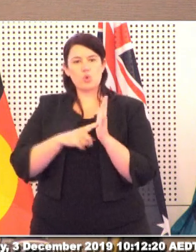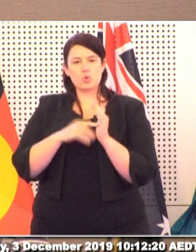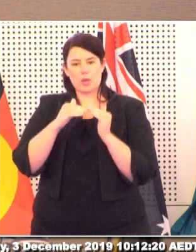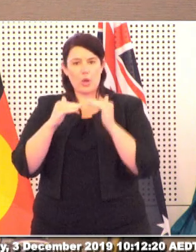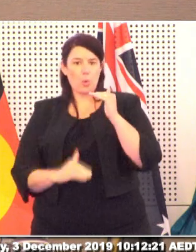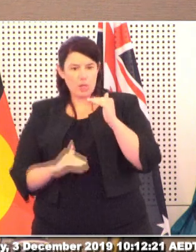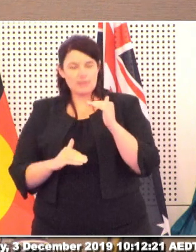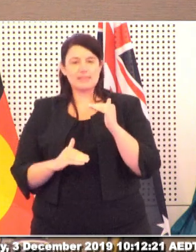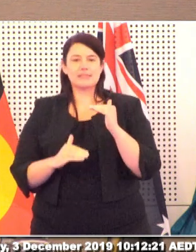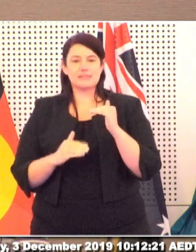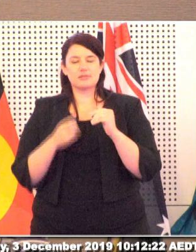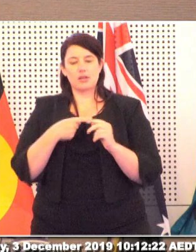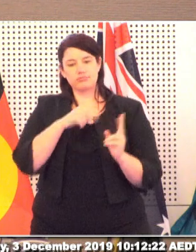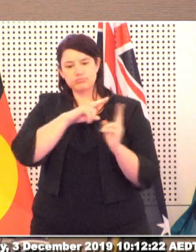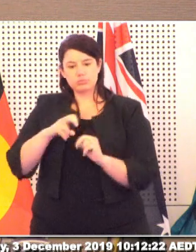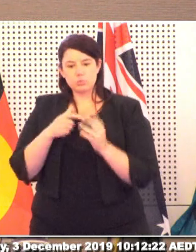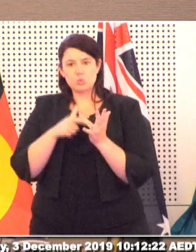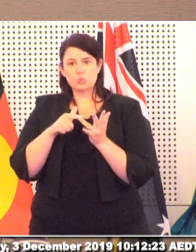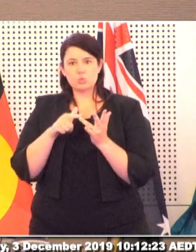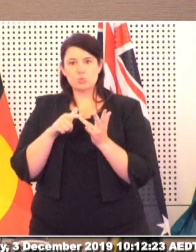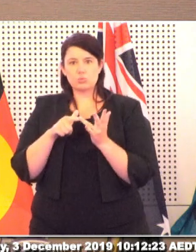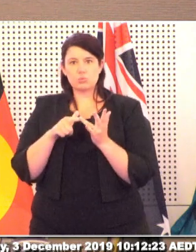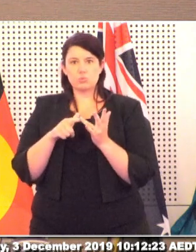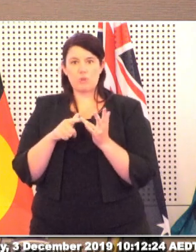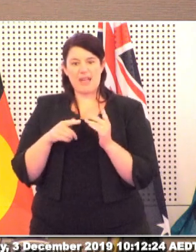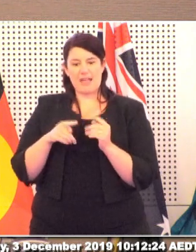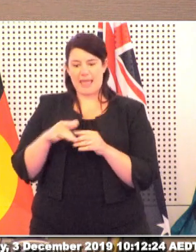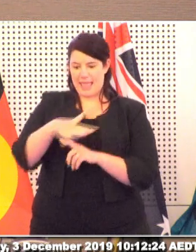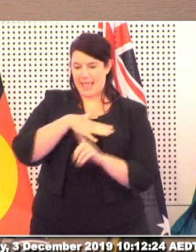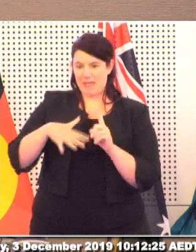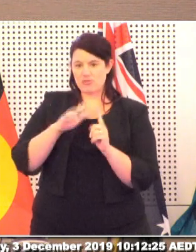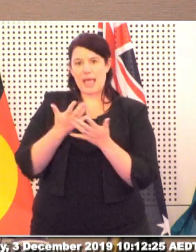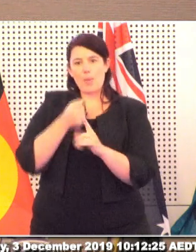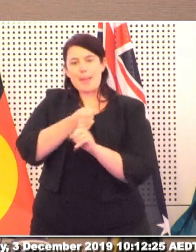looked at aspects that create disadvantage in urban areas.